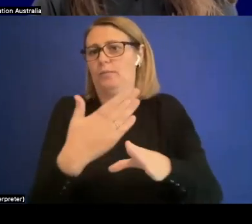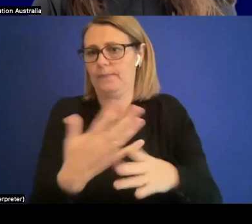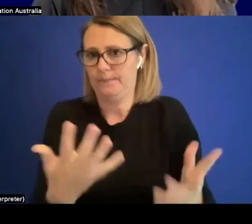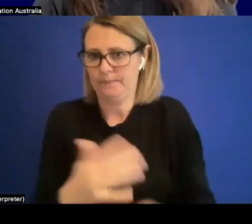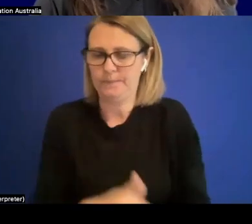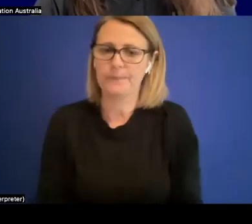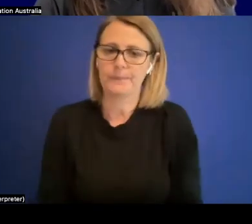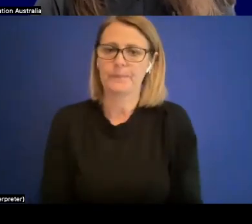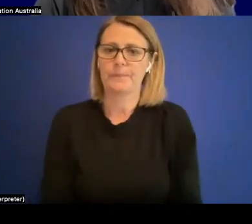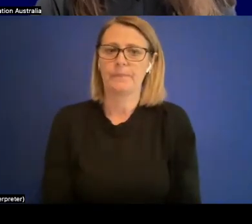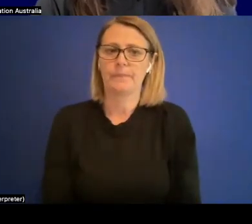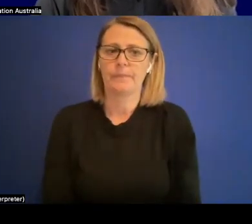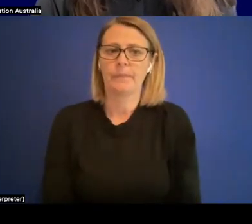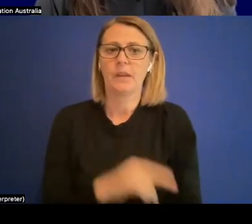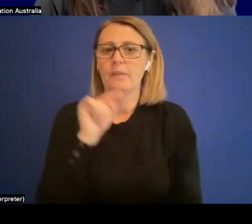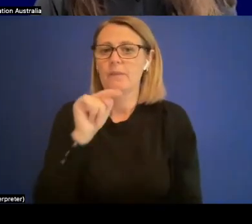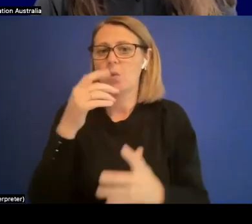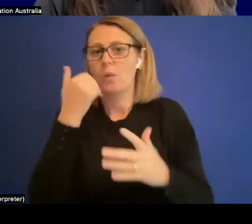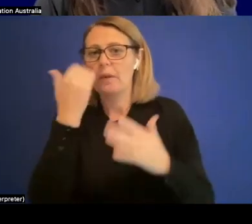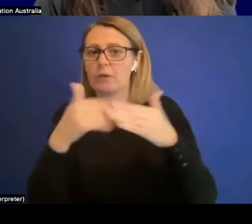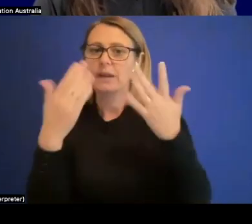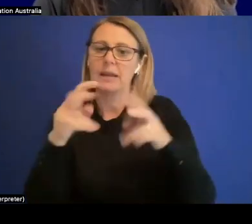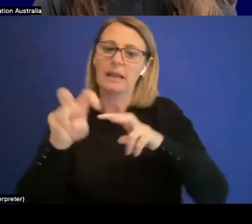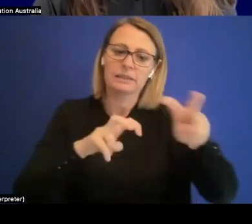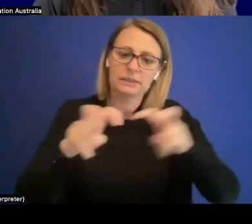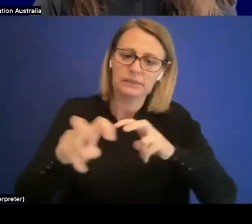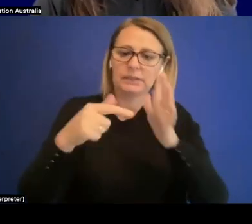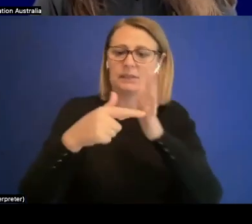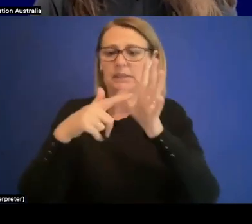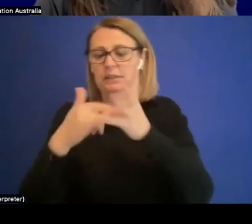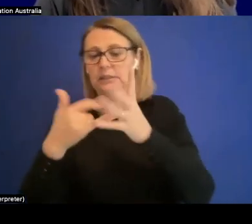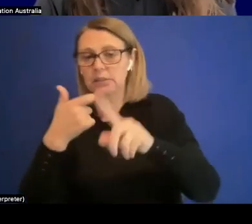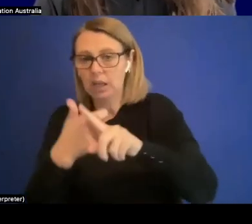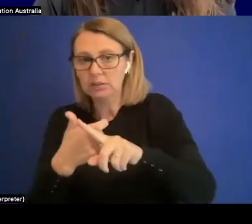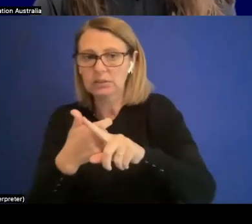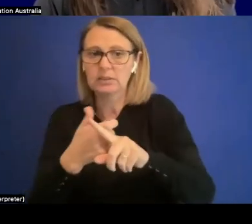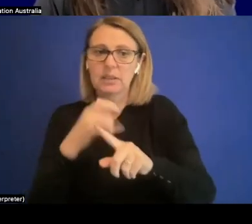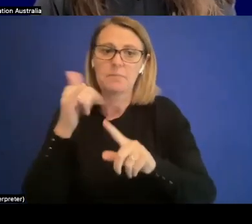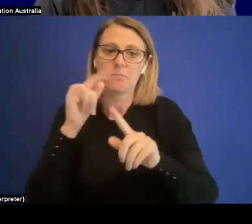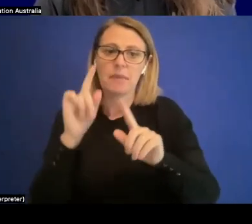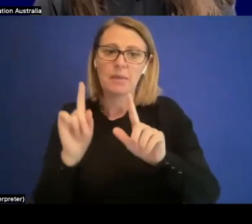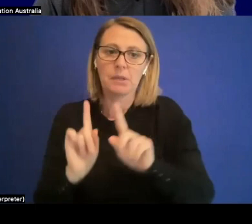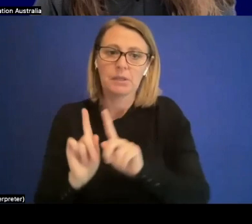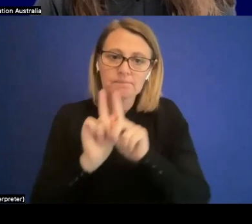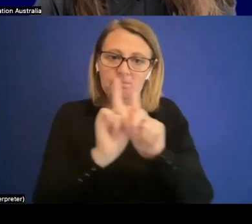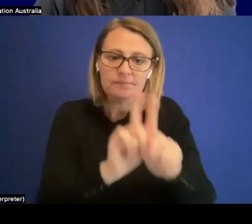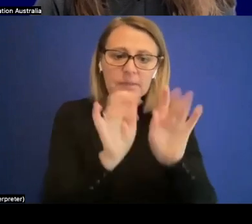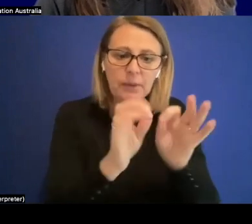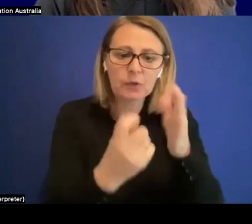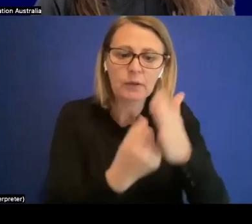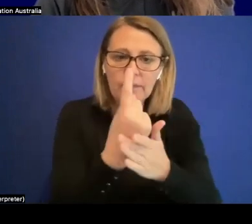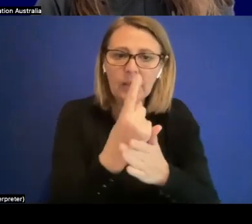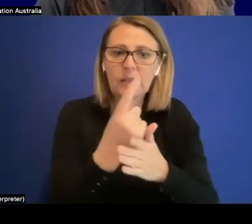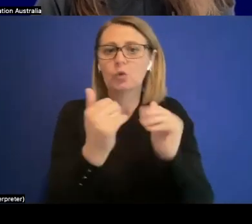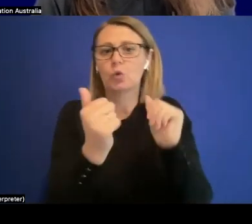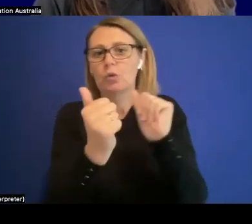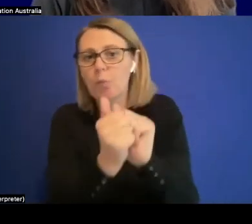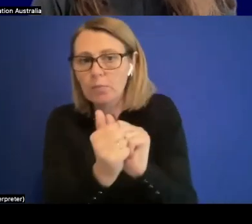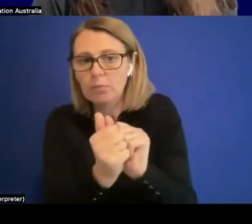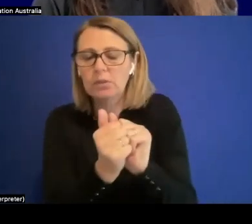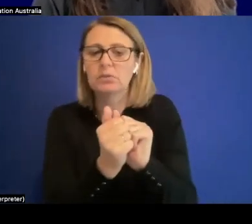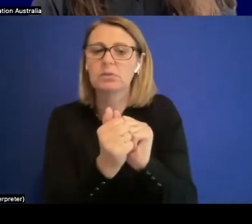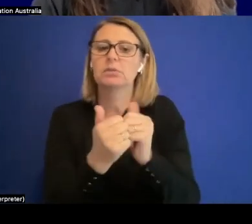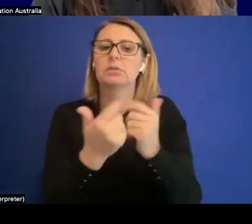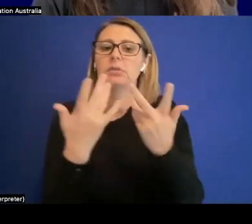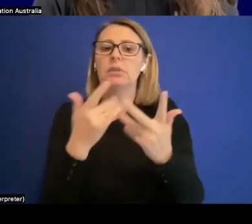for daily activities and tasks, maybe attendance at special events, appointments and recreational